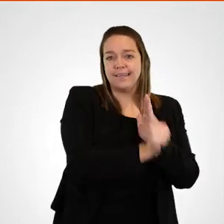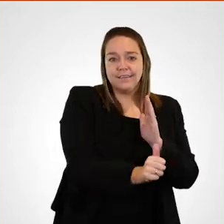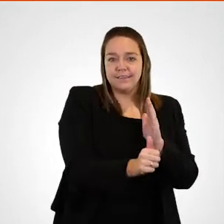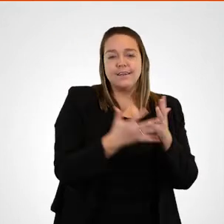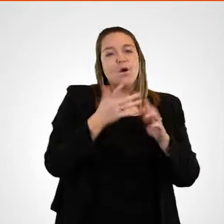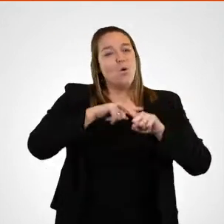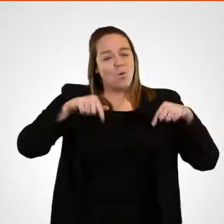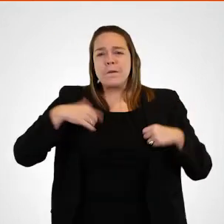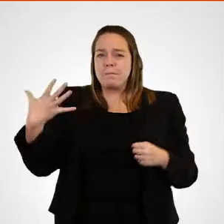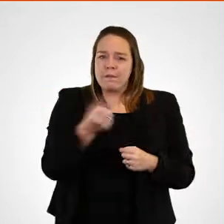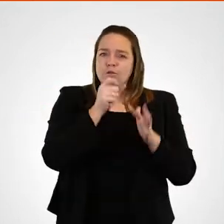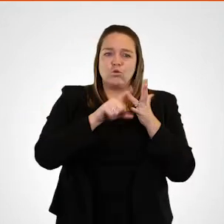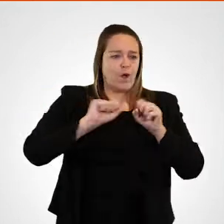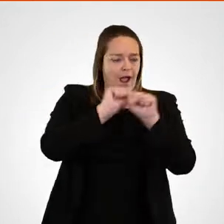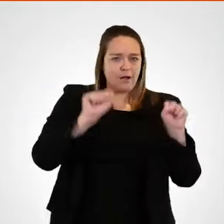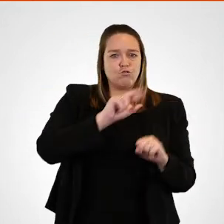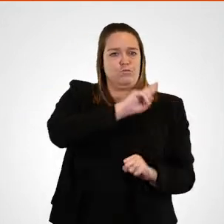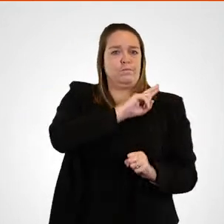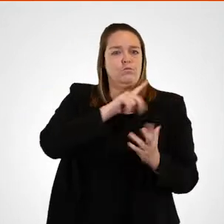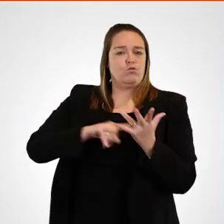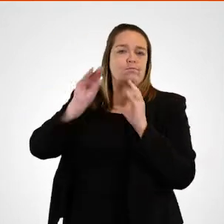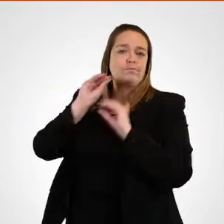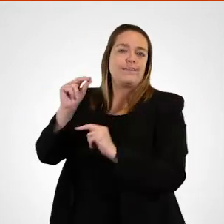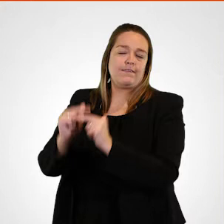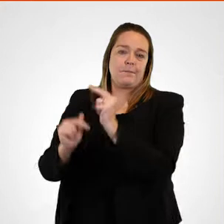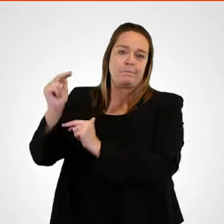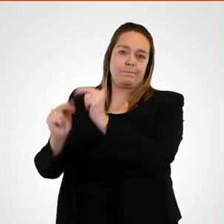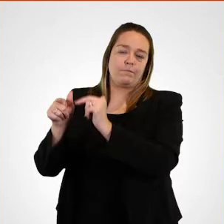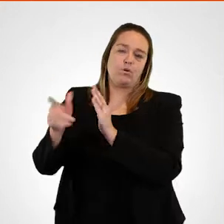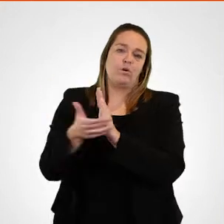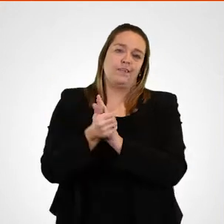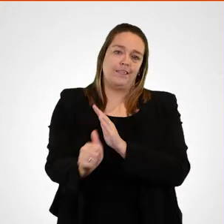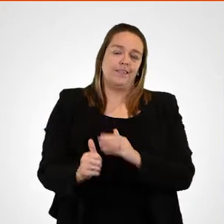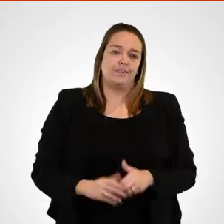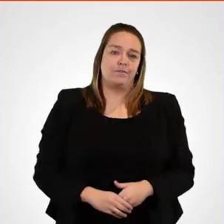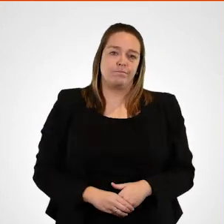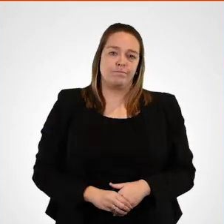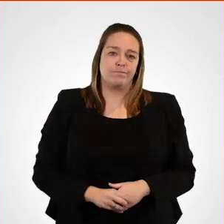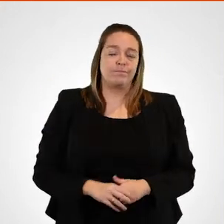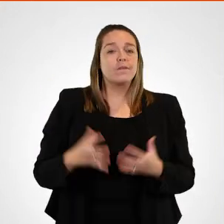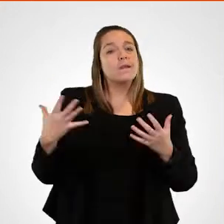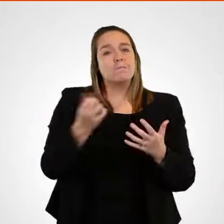and so we've got to do our part to help them develop those skills and what we want to do is we really want to focus on